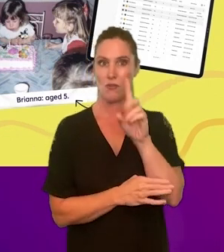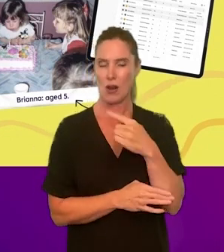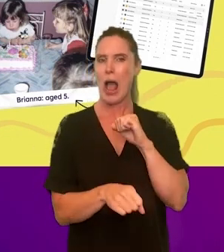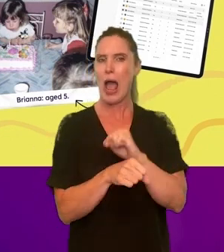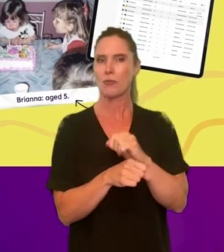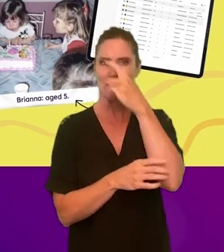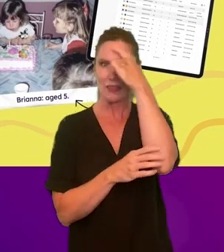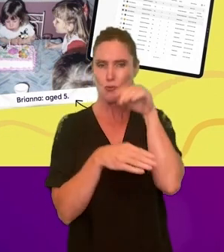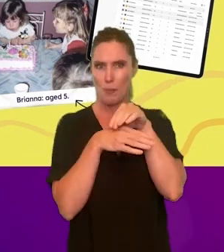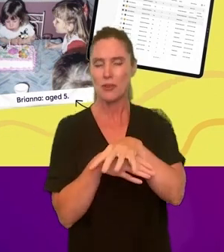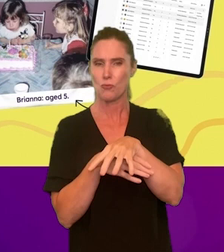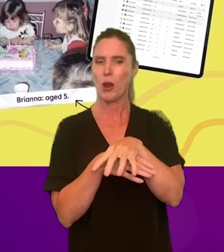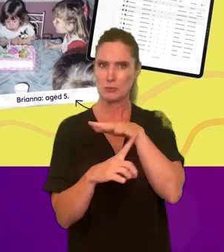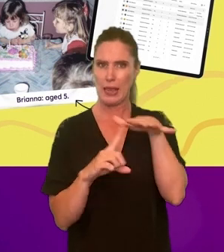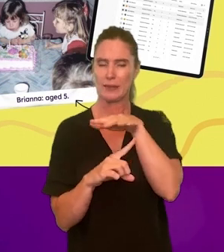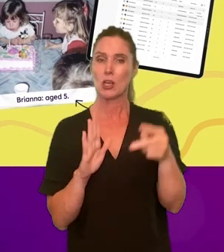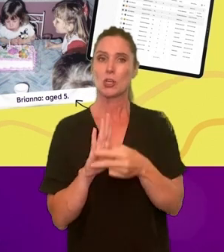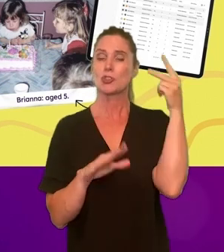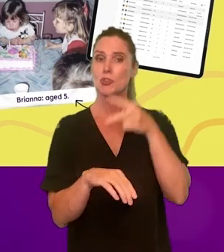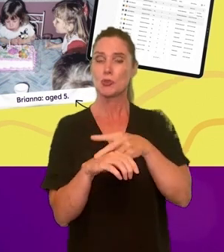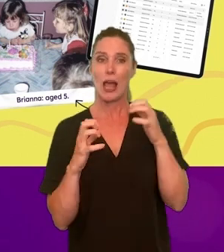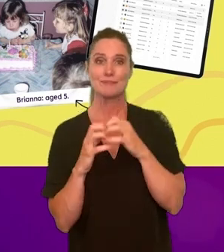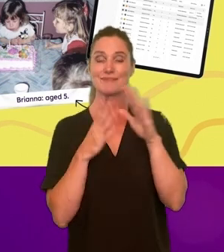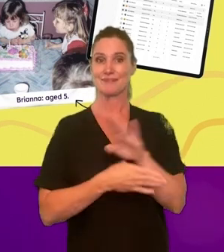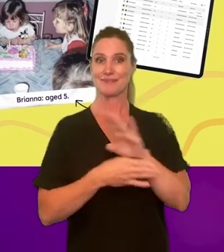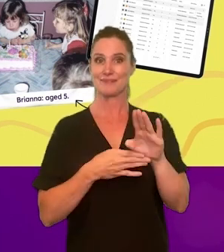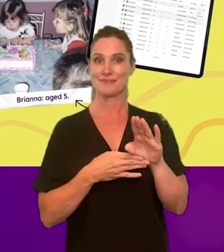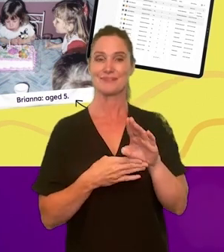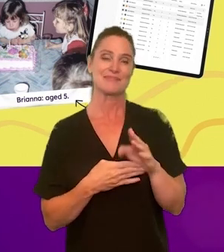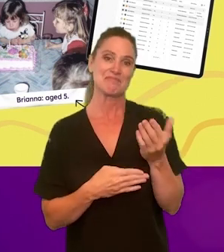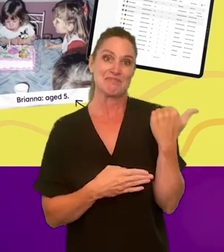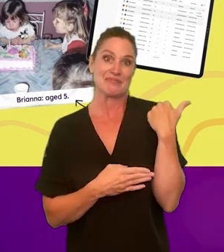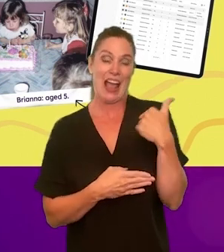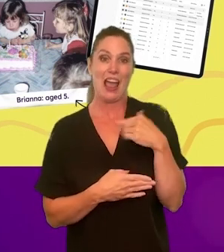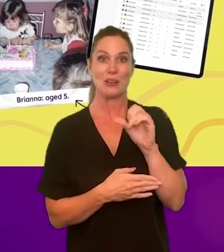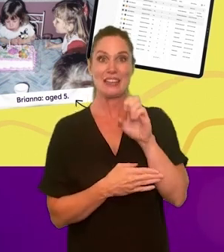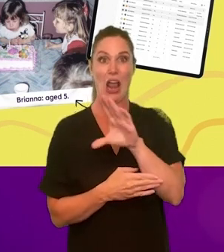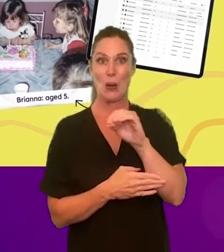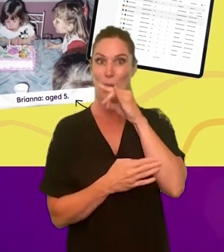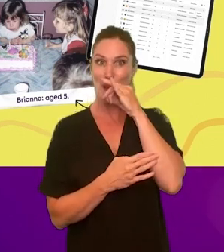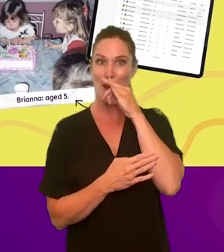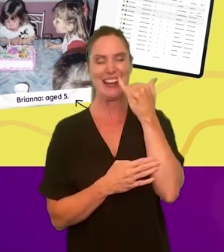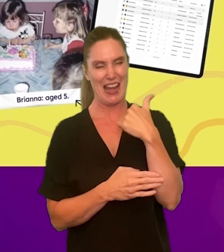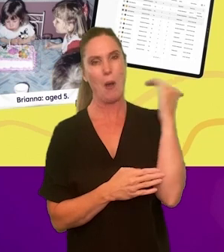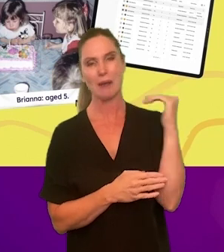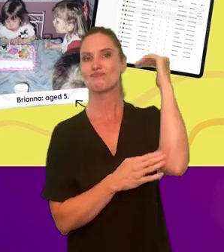am a two-time entrepreneur, and 20 years ago, I was a Care Co kid. Now a flourishing, healthy adult, I'm just one example